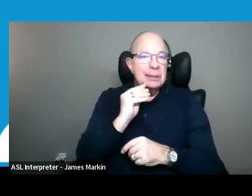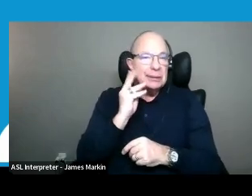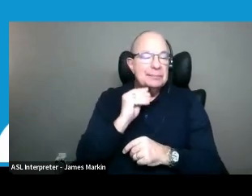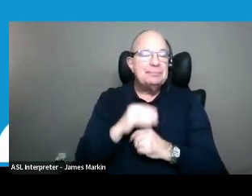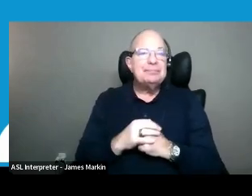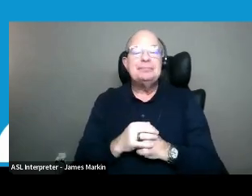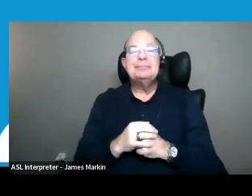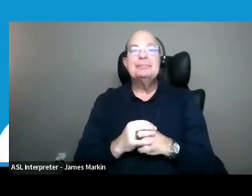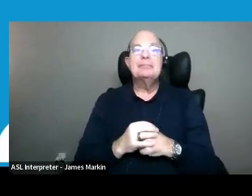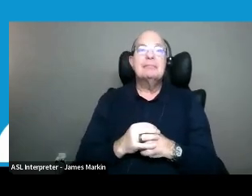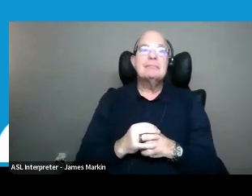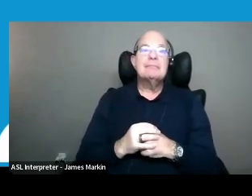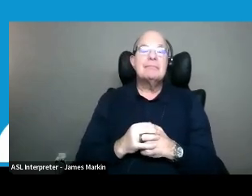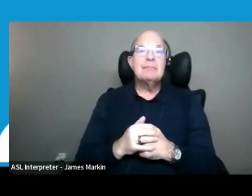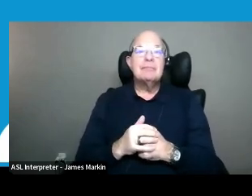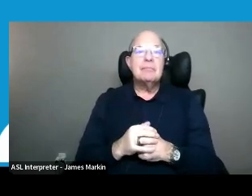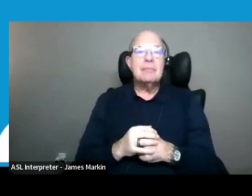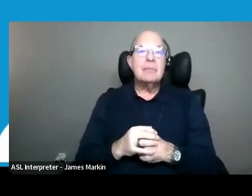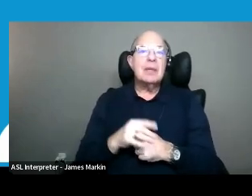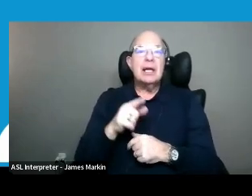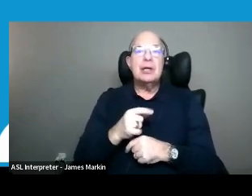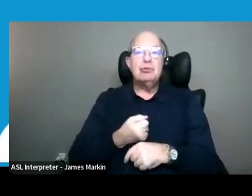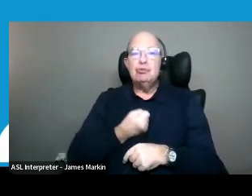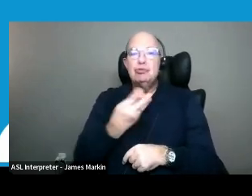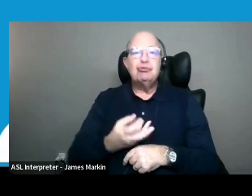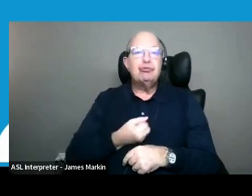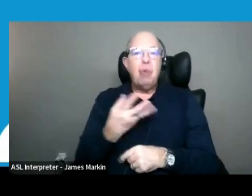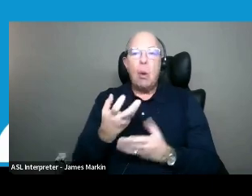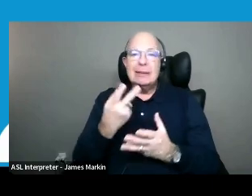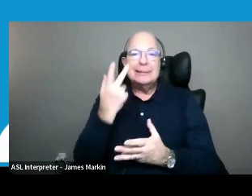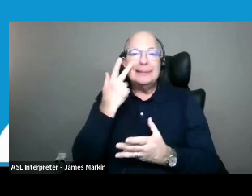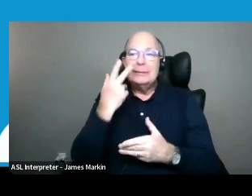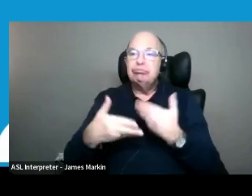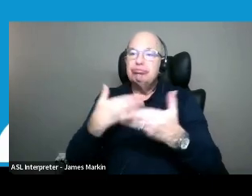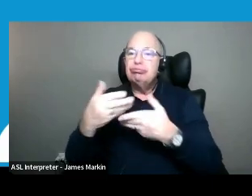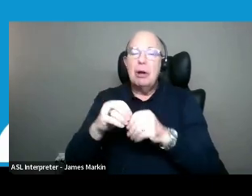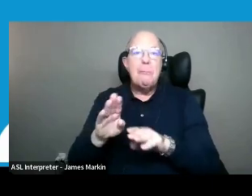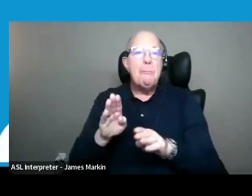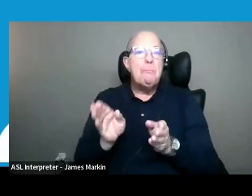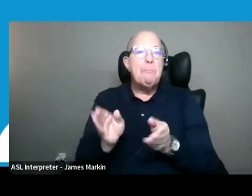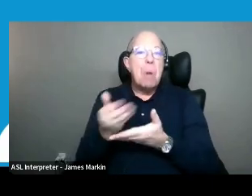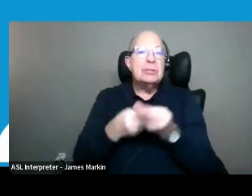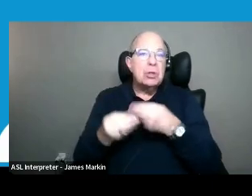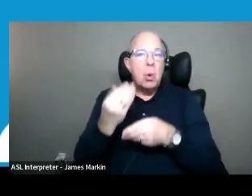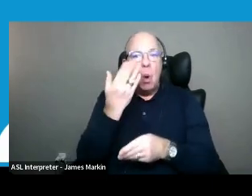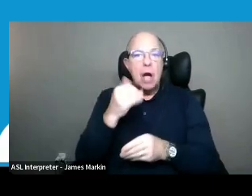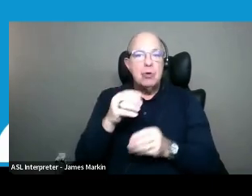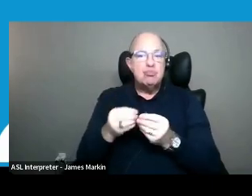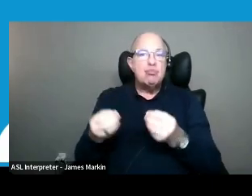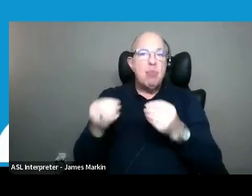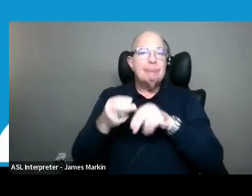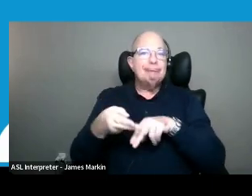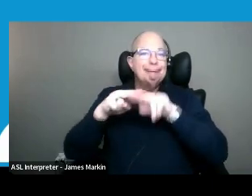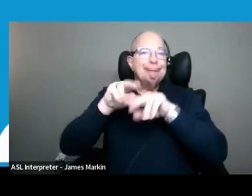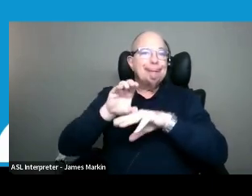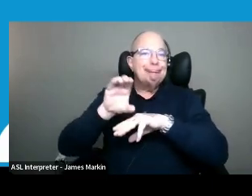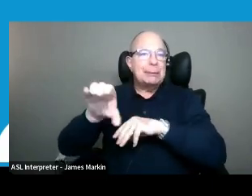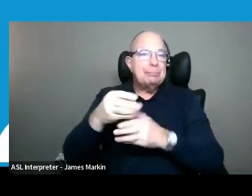Shannon Spencer (she/her): And sharing why, you know… sharing, like, what she wanted to see happen in the budget, and why there should be more investment, and, sort of…